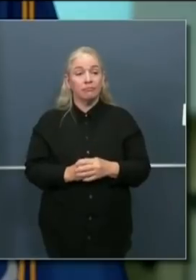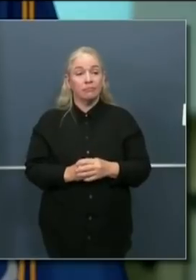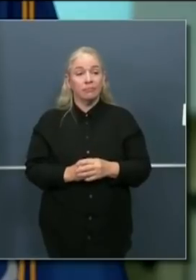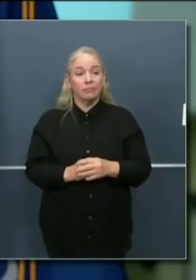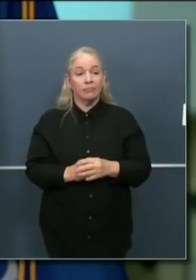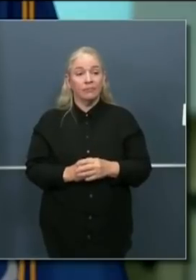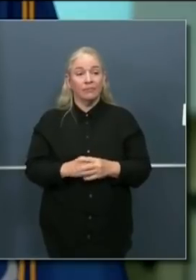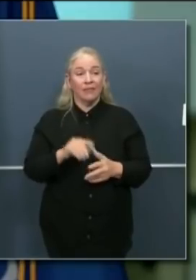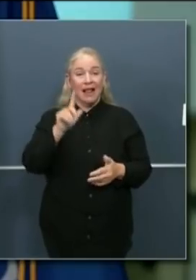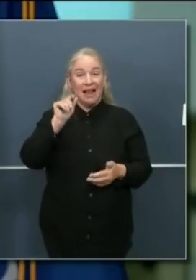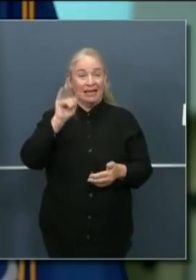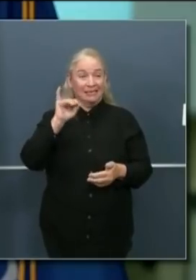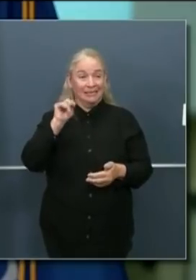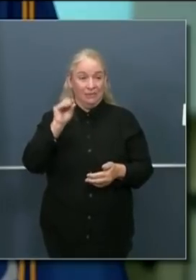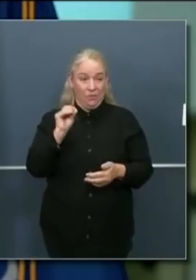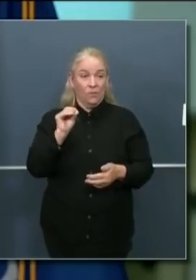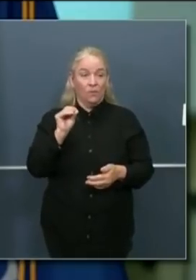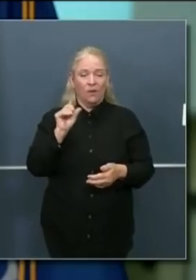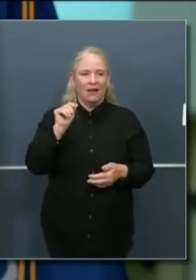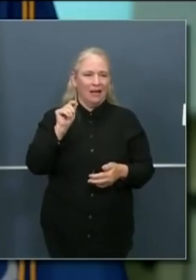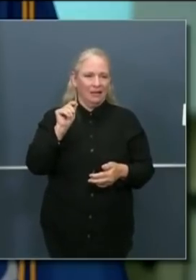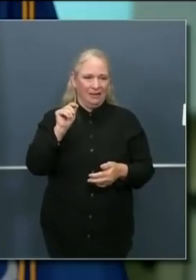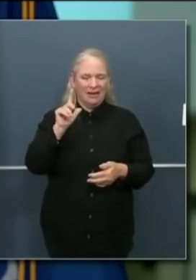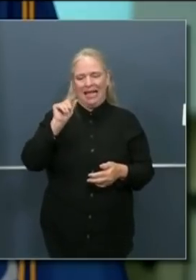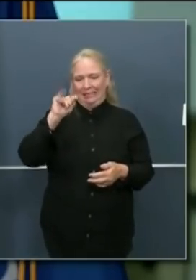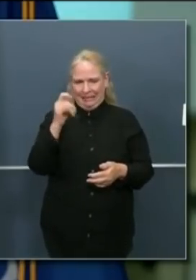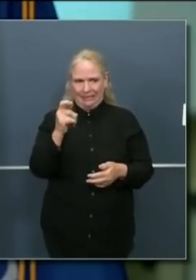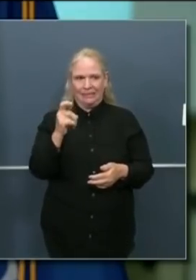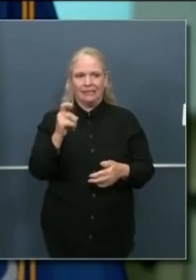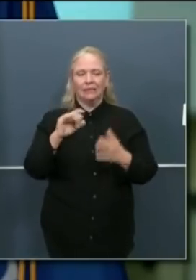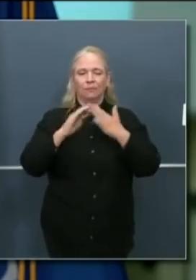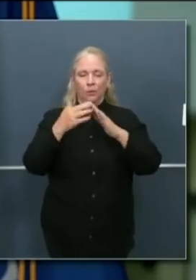PHONE CALL AND IMAGINE DIVERSE COMMUNITIES. LET ME BE MORE SPECIFIC IN THE